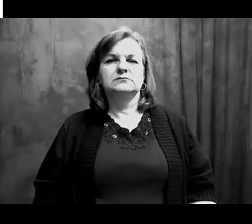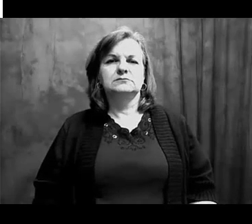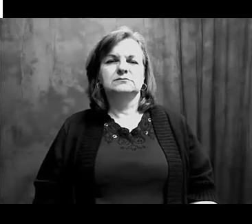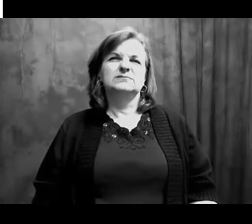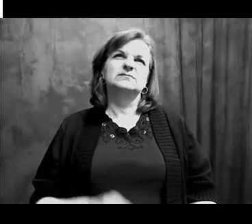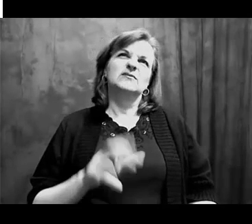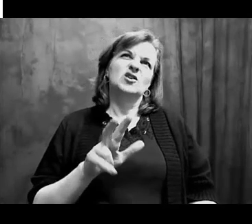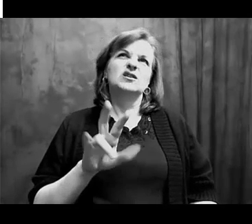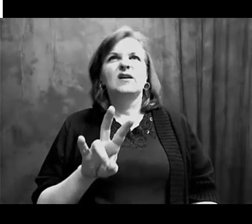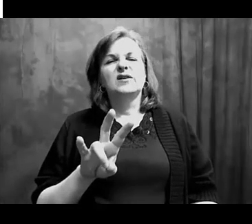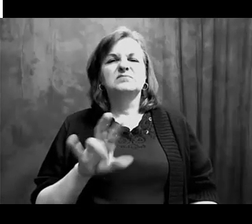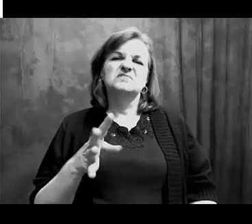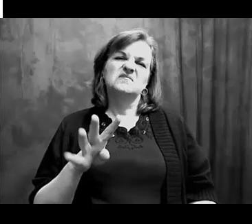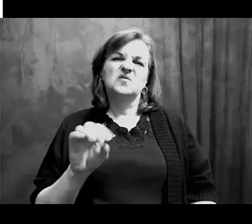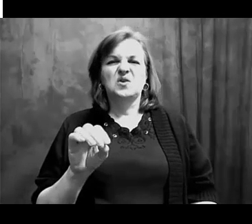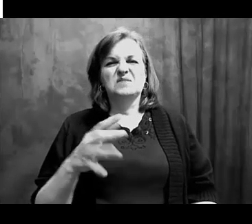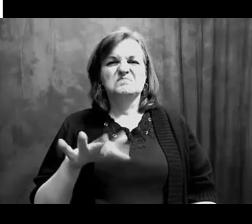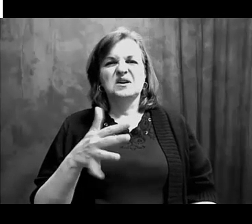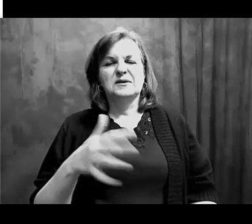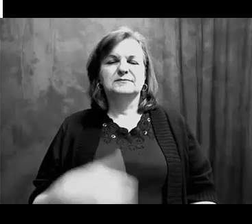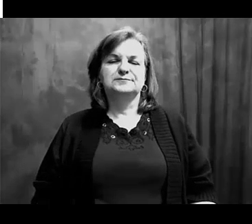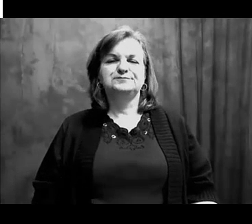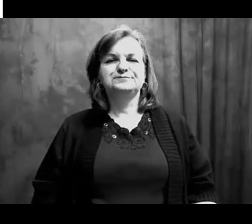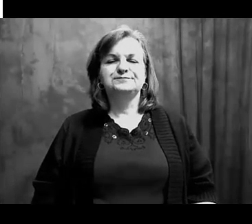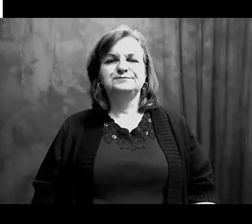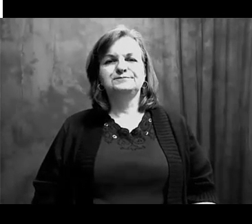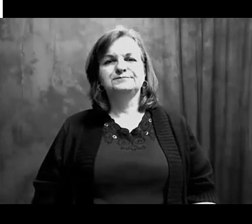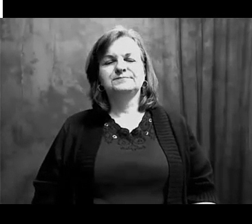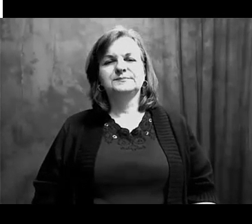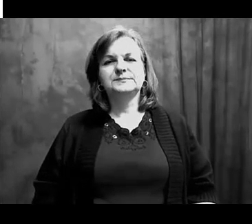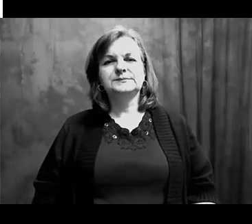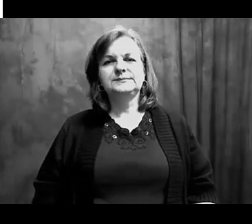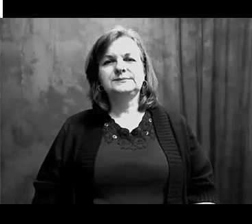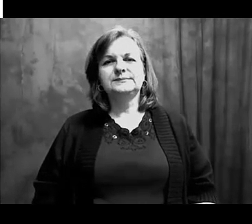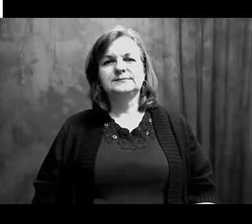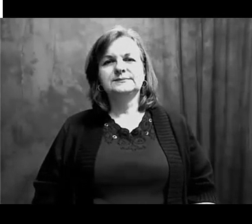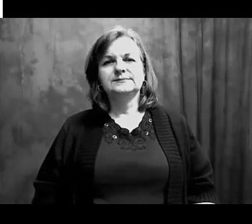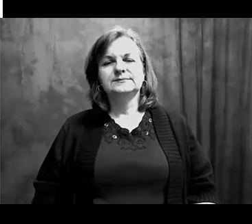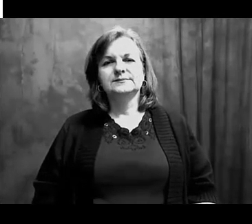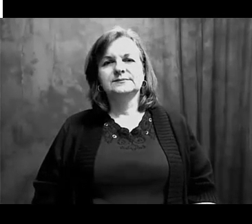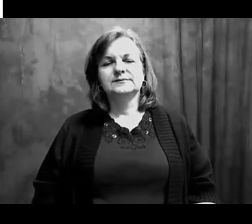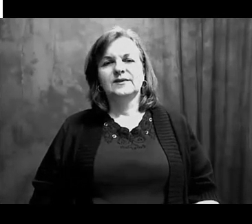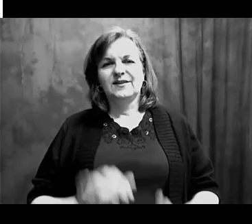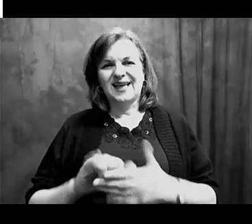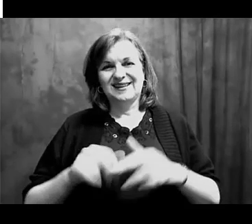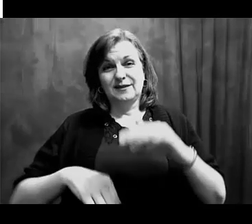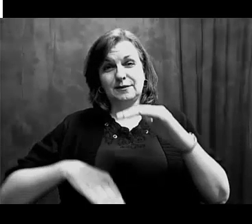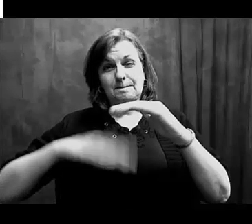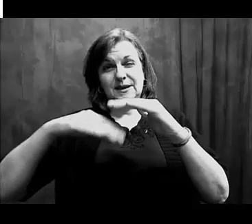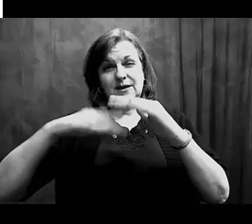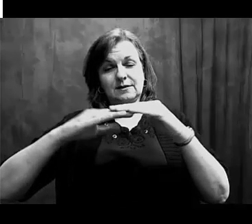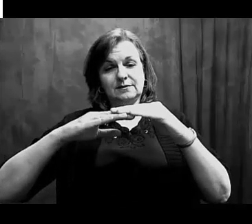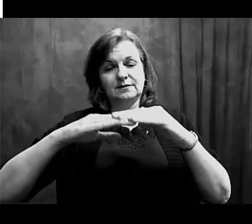37 - 40mV something in that range and that's what we're gonna peak